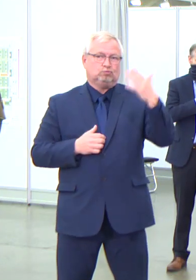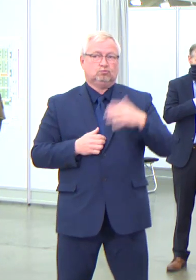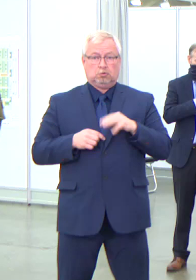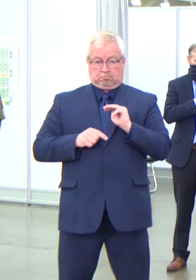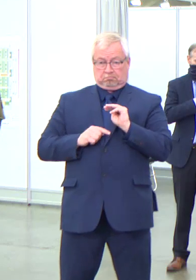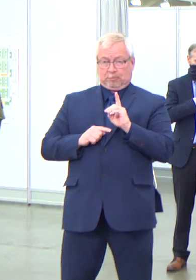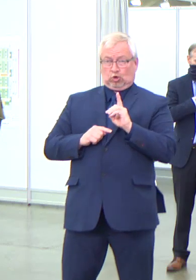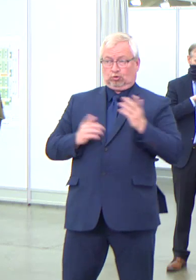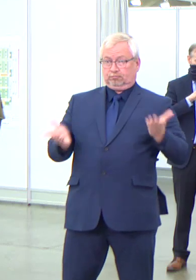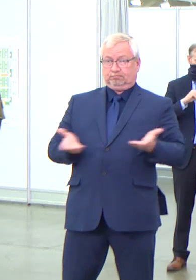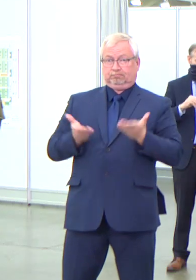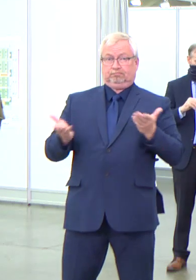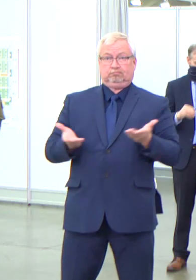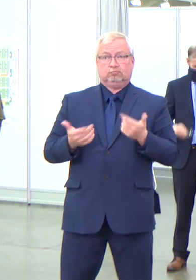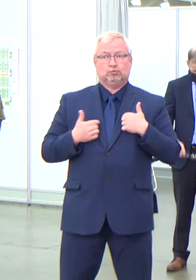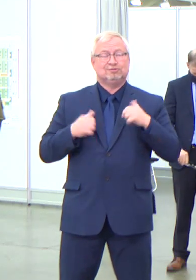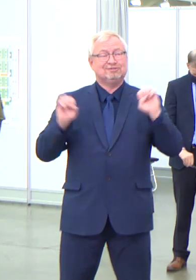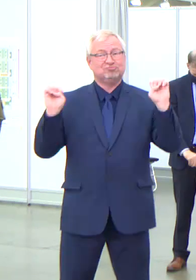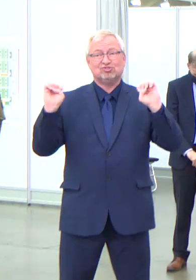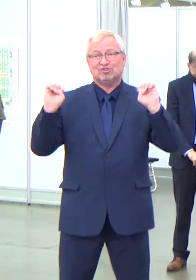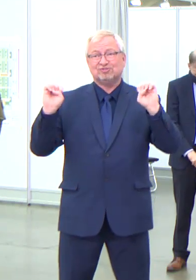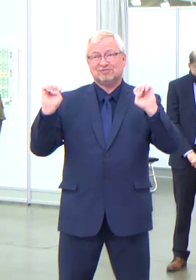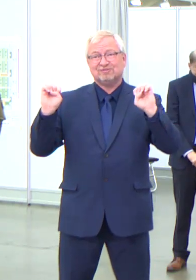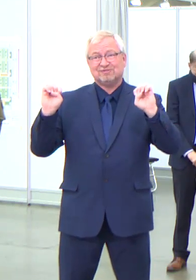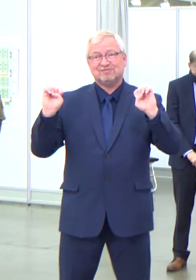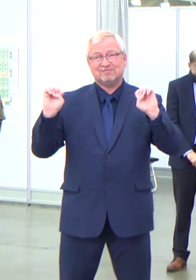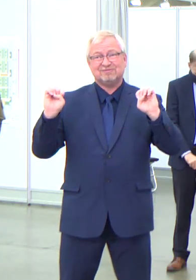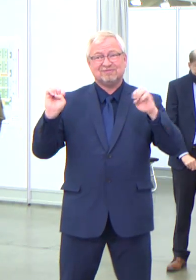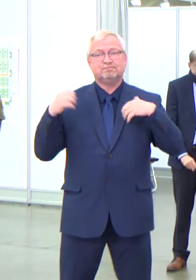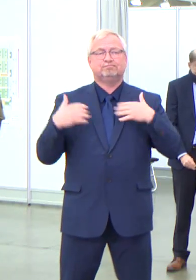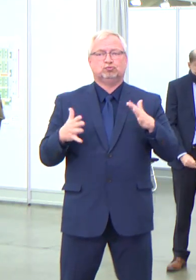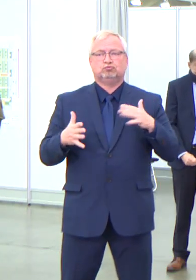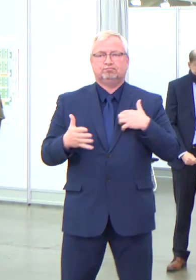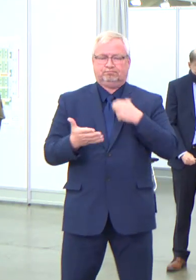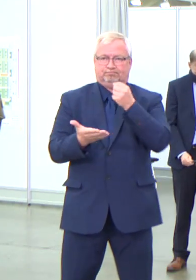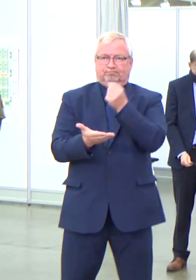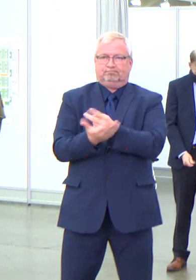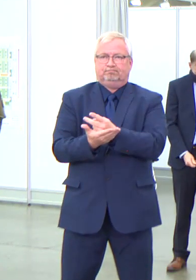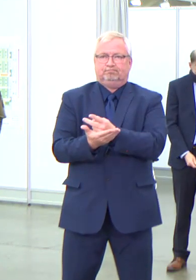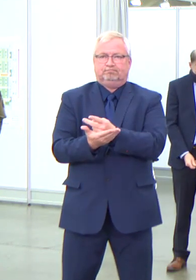on an emergency basis, approved